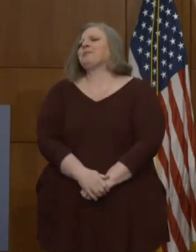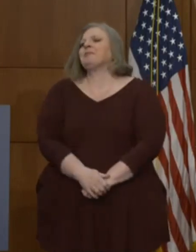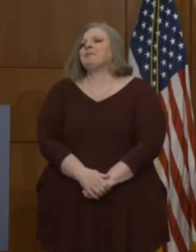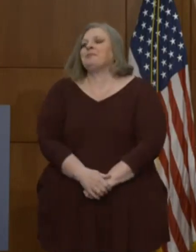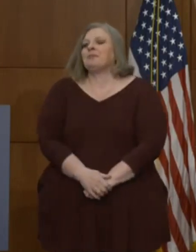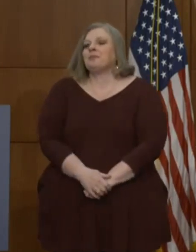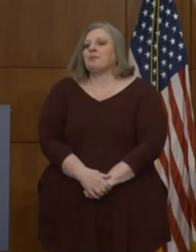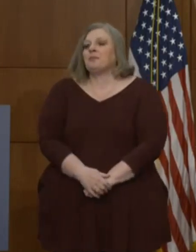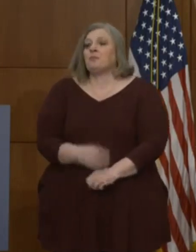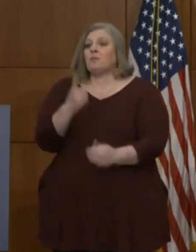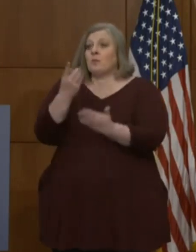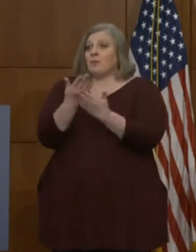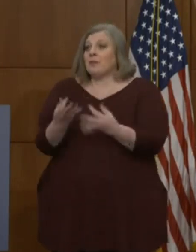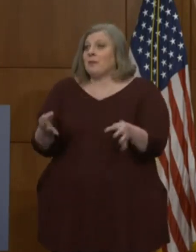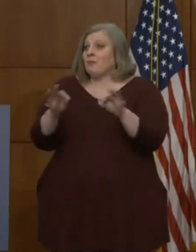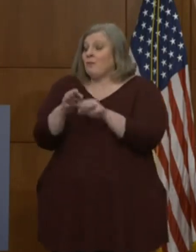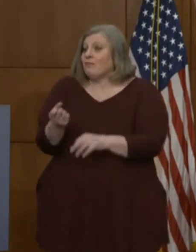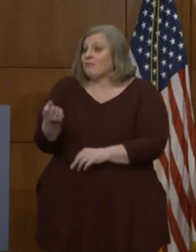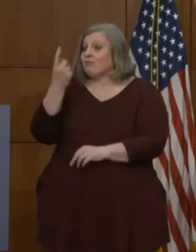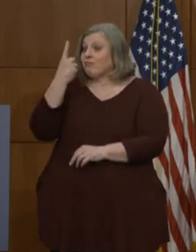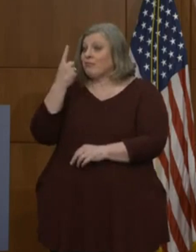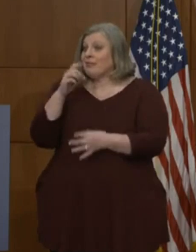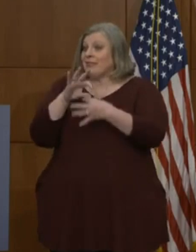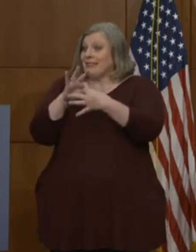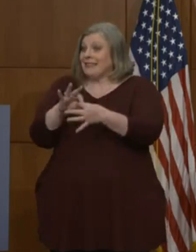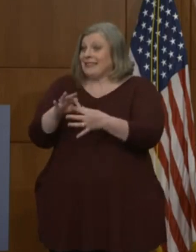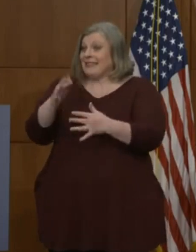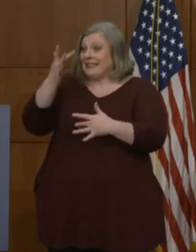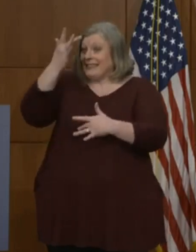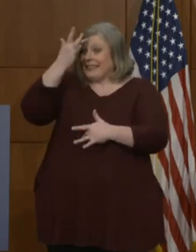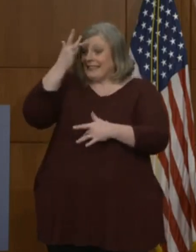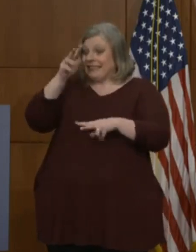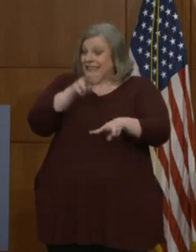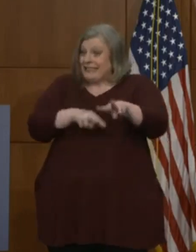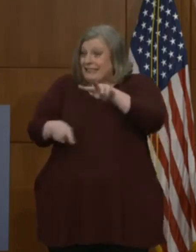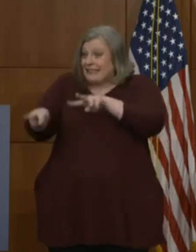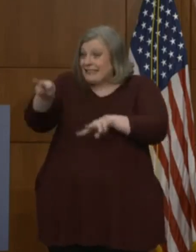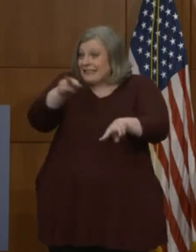THINK WHAT’S REALLY IMPORTANT TO UNDERSTAND ABOUT DISEASE TO UNDERSTAND ABOUT DISEASE SURVEILLANCE IS THAT. OUT IT’S